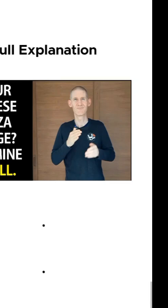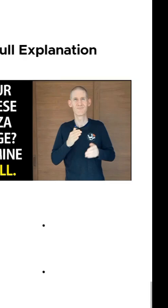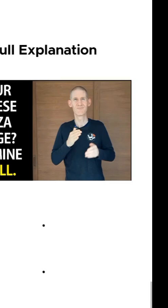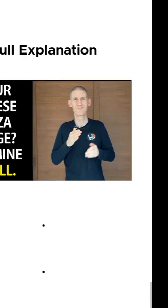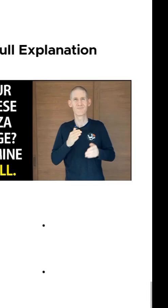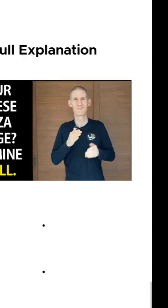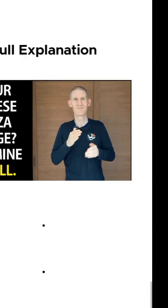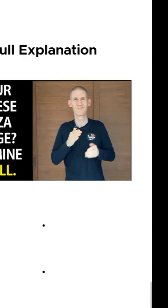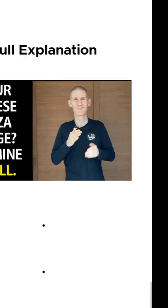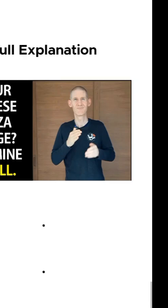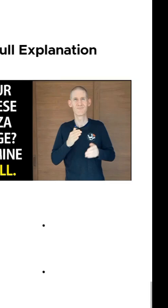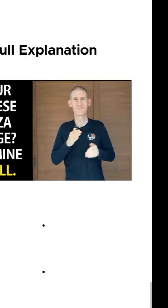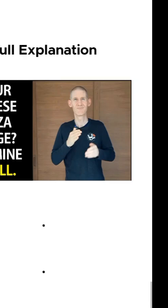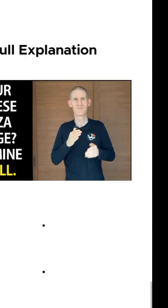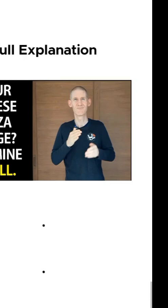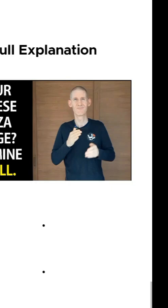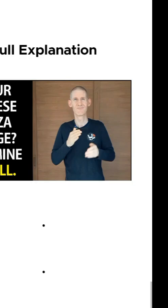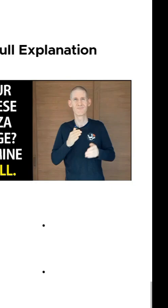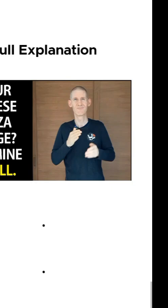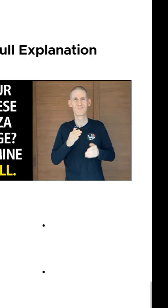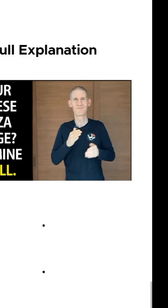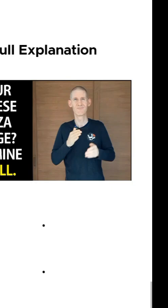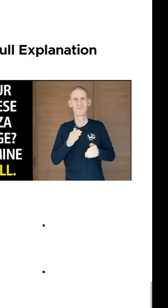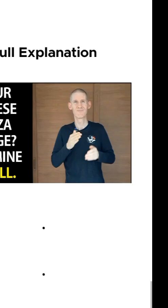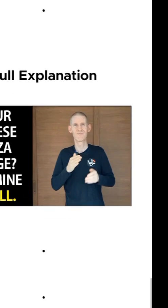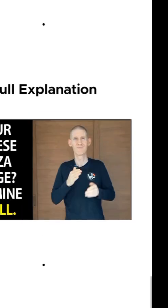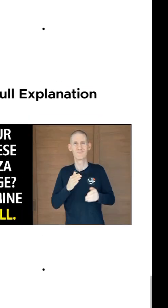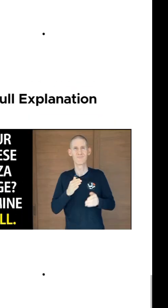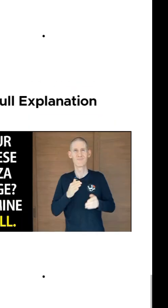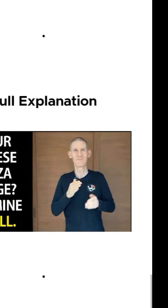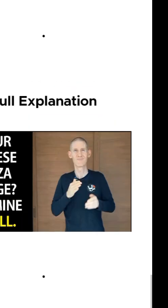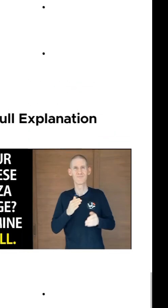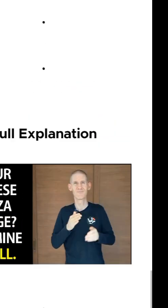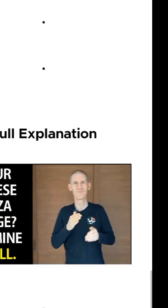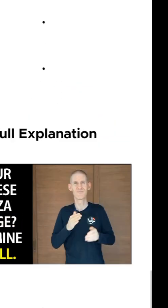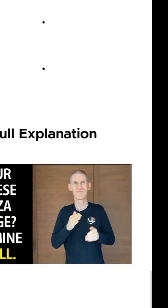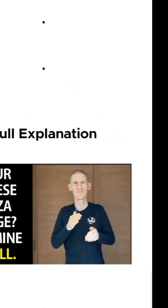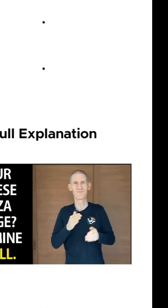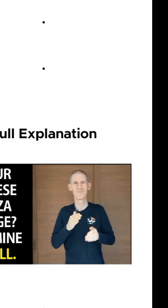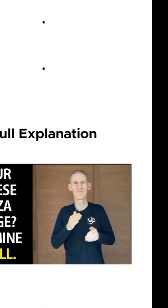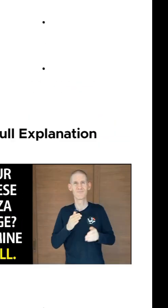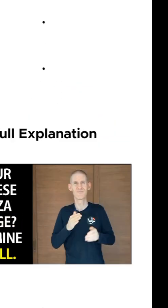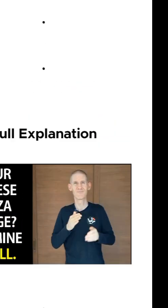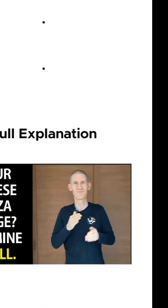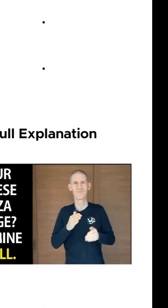and in this case, the full mini dialogue okay so, that is how it works